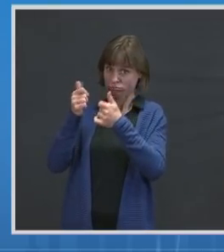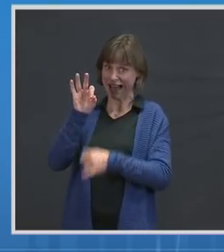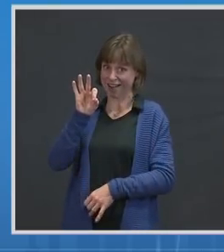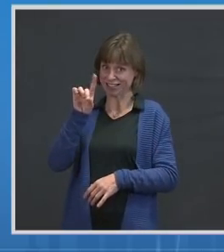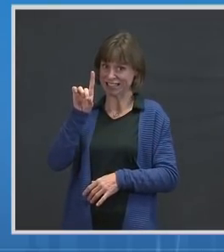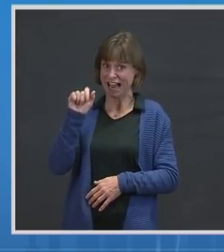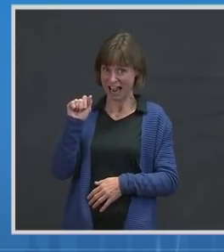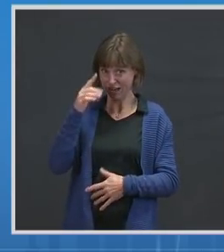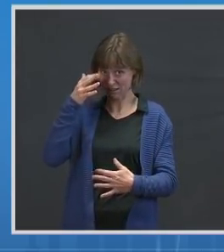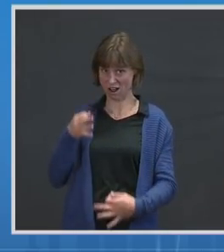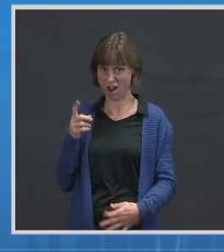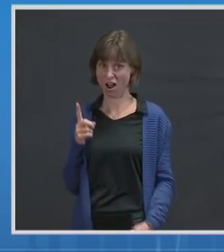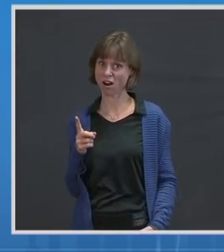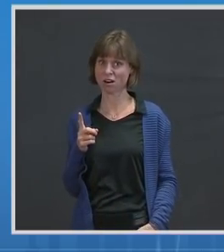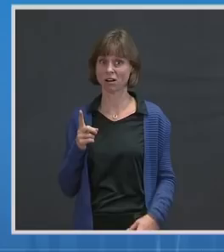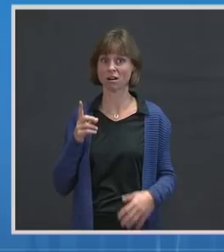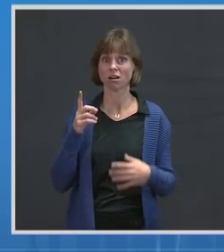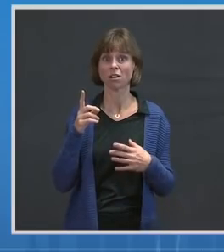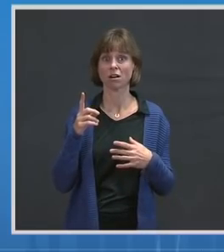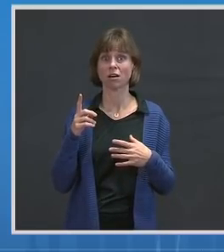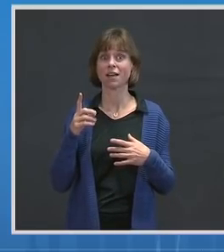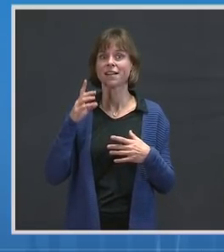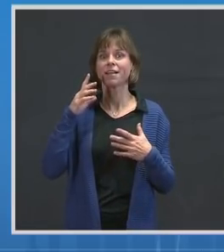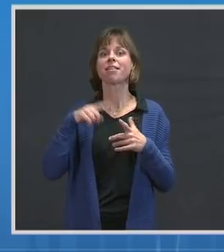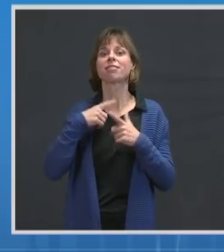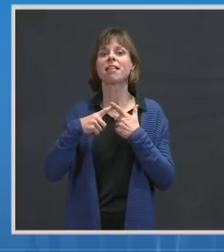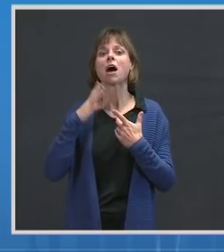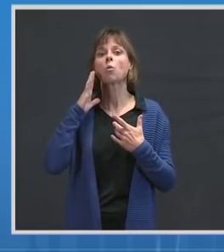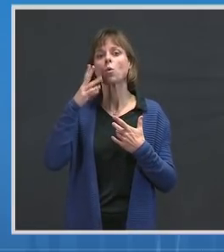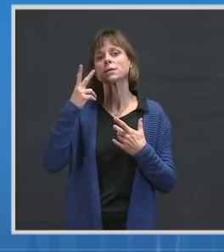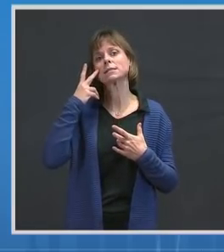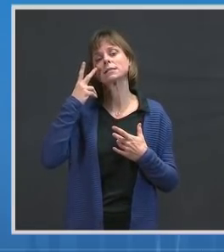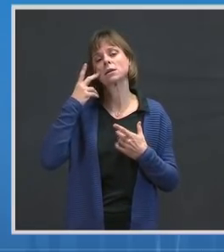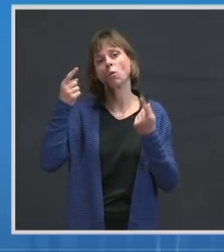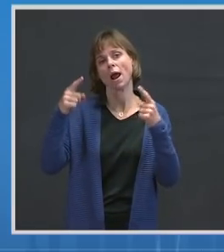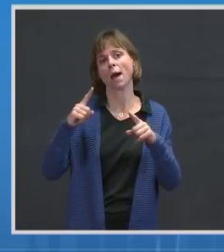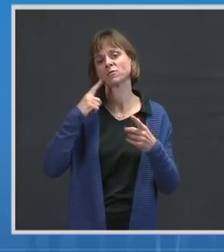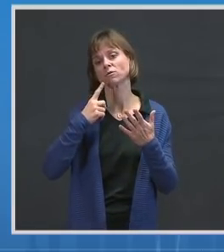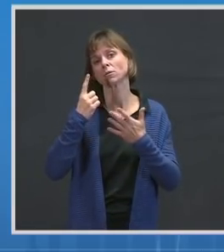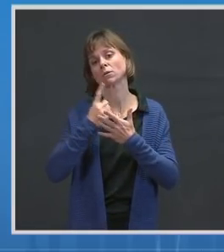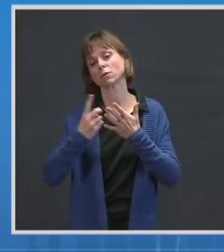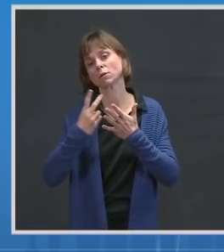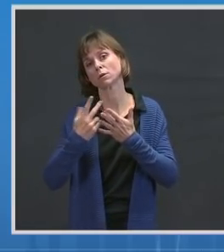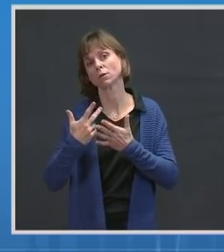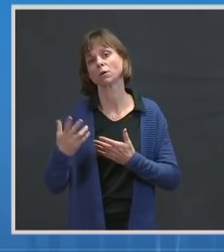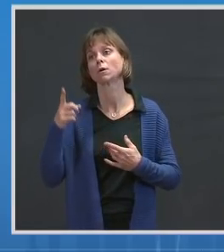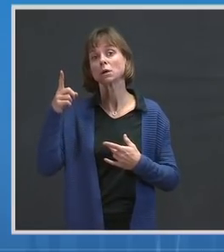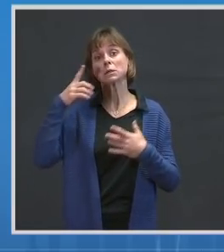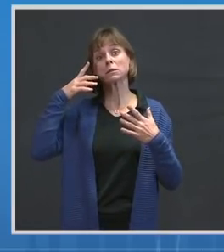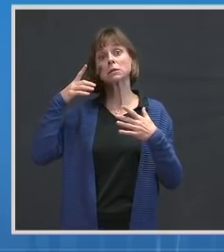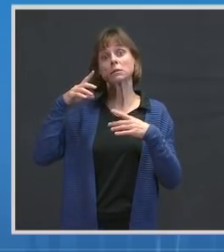which we anticipate will happen across the next couple of weeks. Depending on where they come out, we could have a third vaccine,